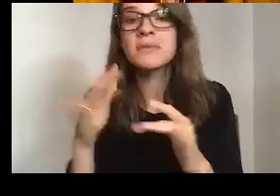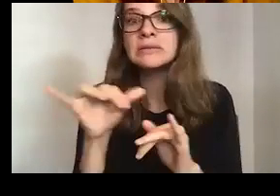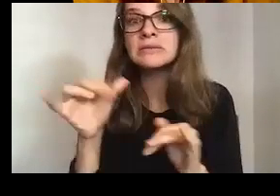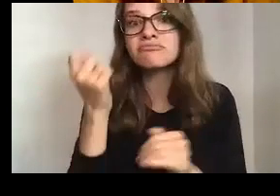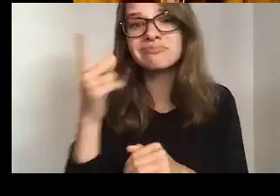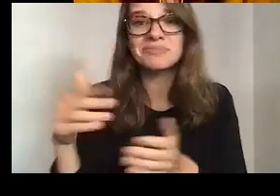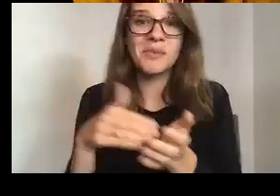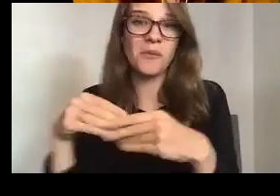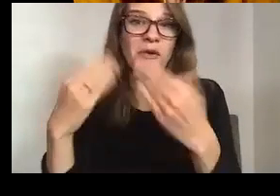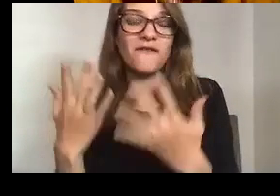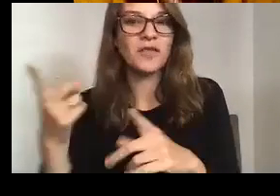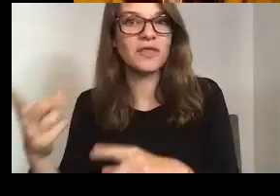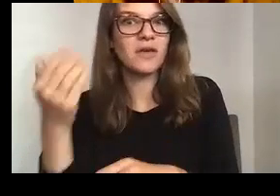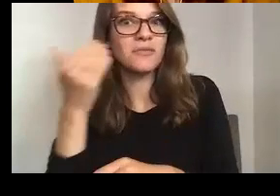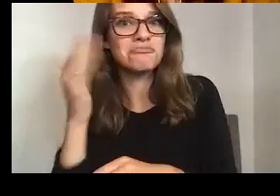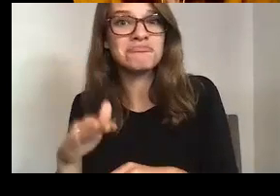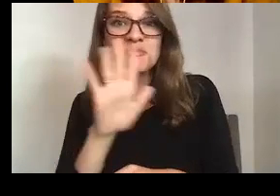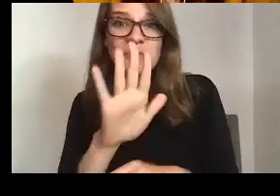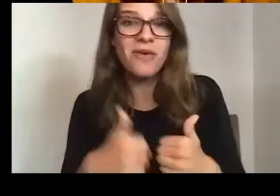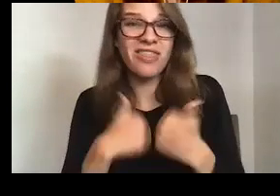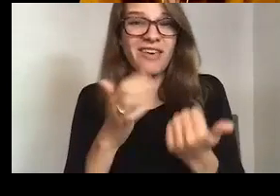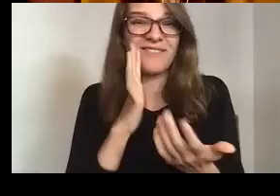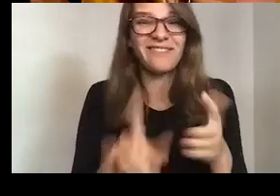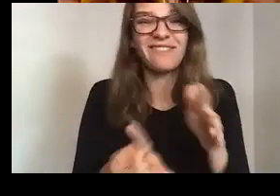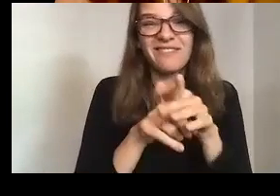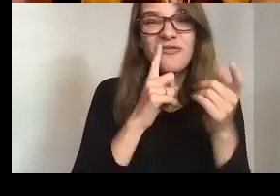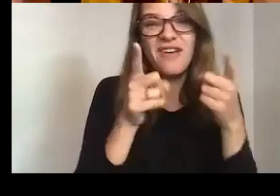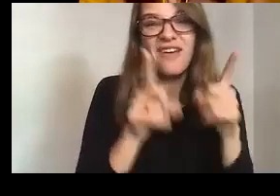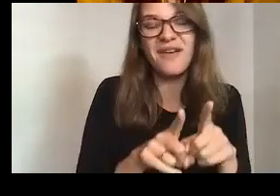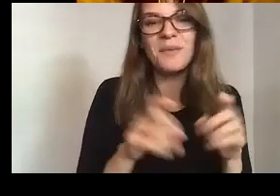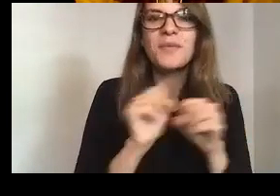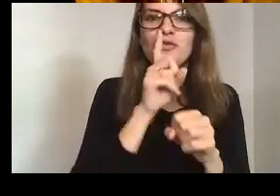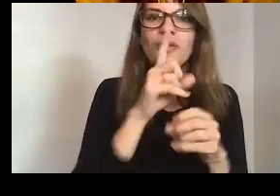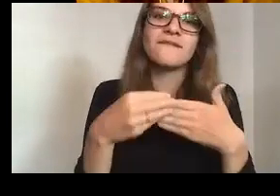to be mindful that things come up in your life as well and so that flexibility piece I think is